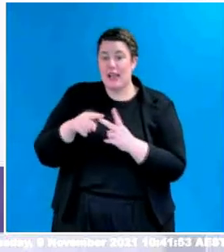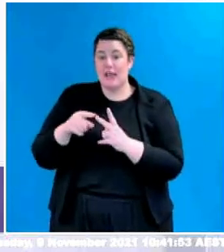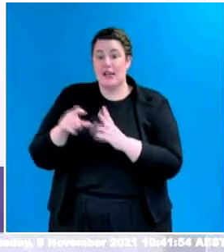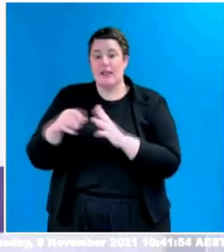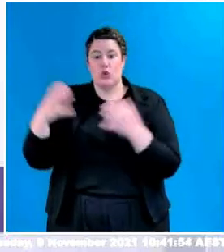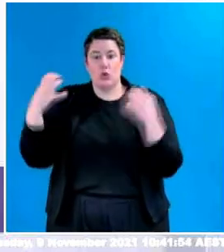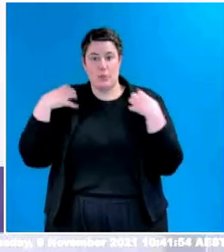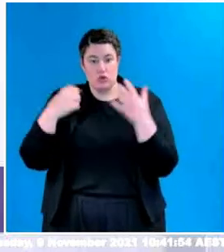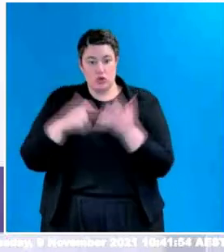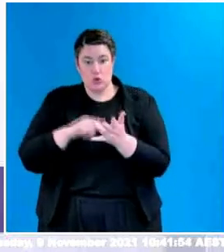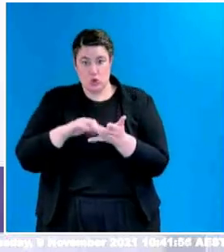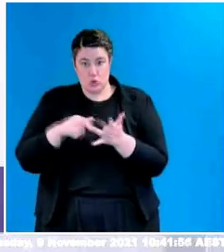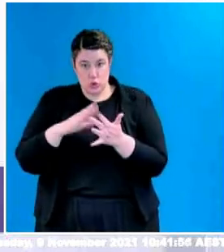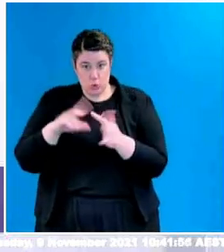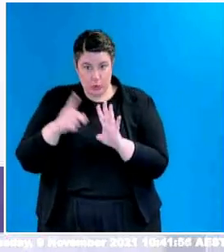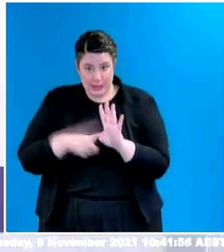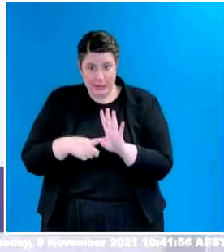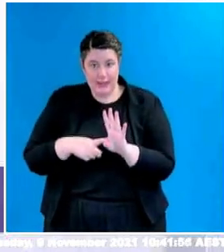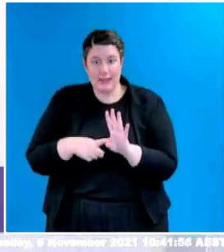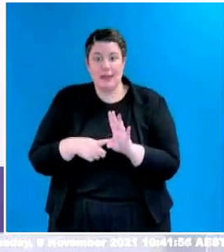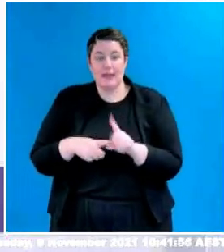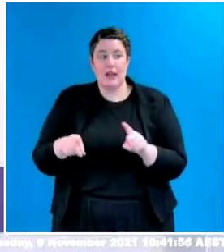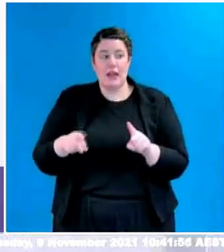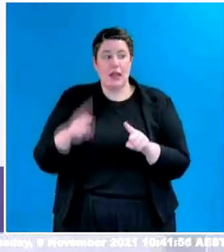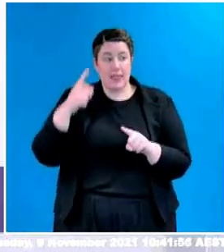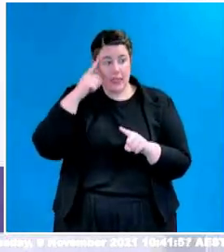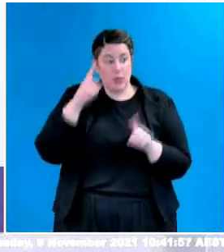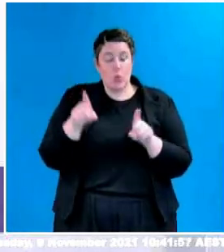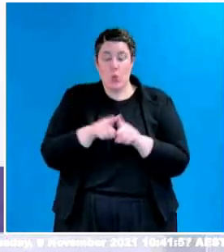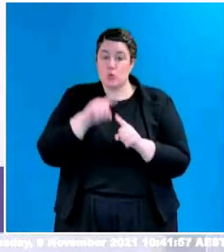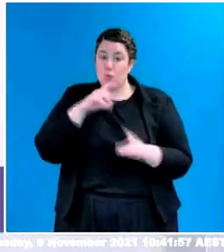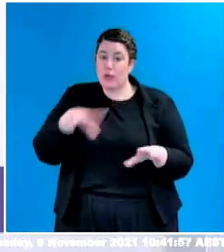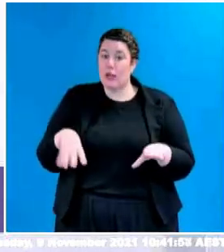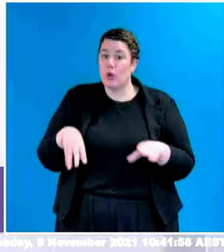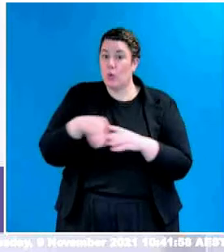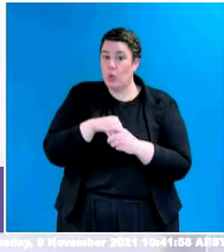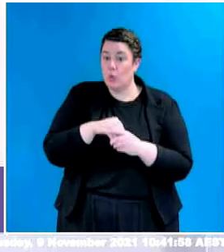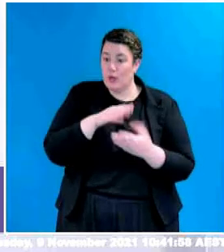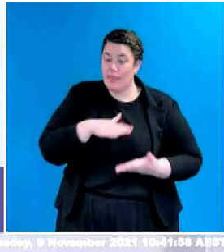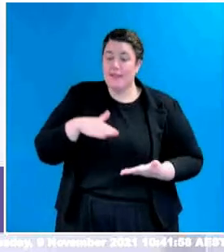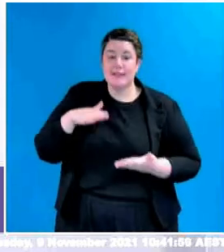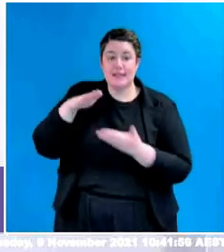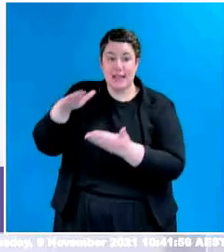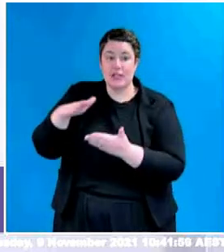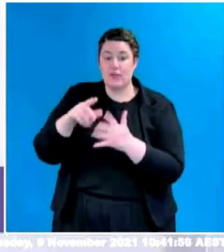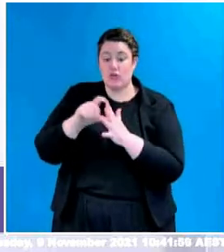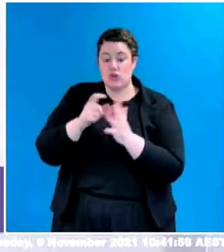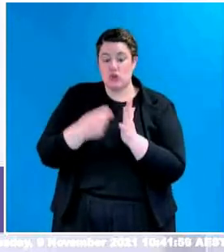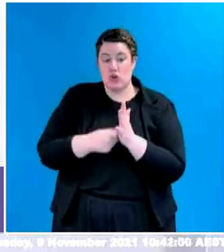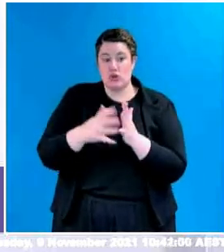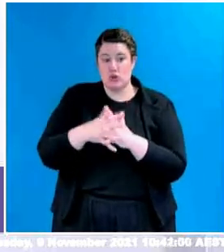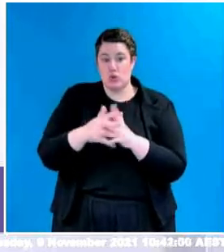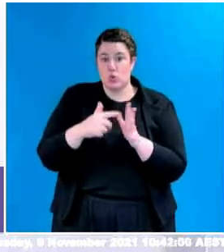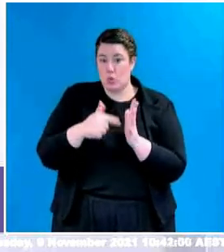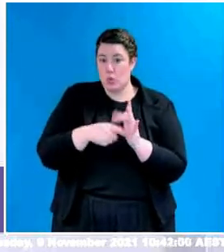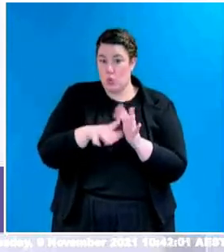Also, I think we may include the tender of Dr Watchirs' chapter